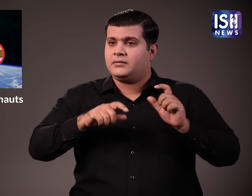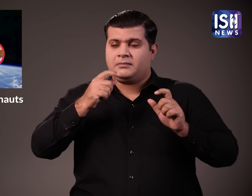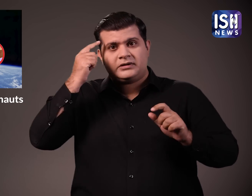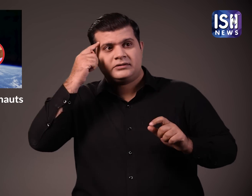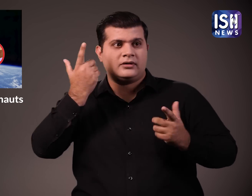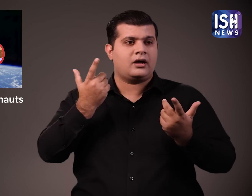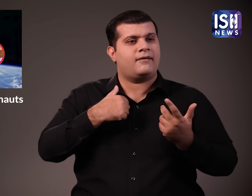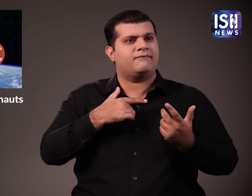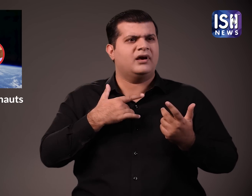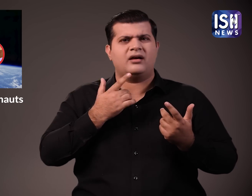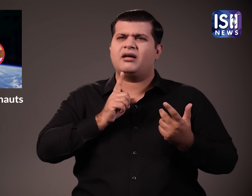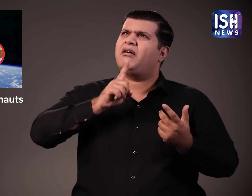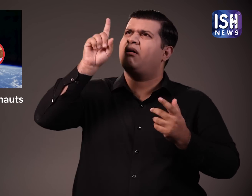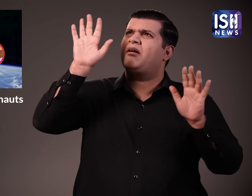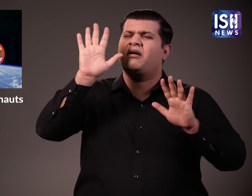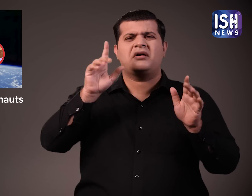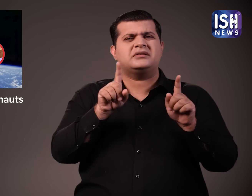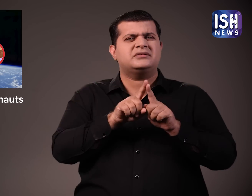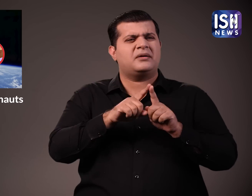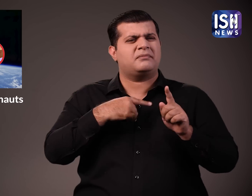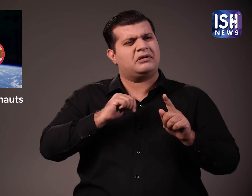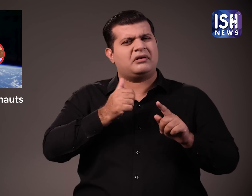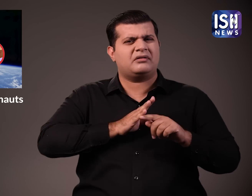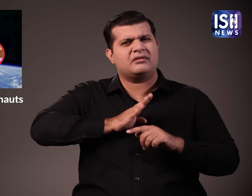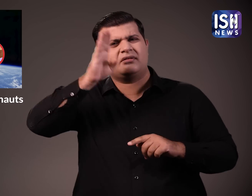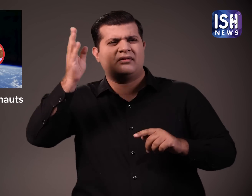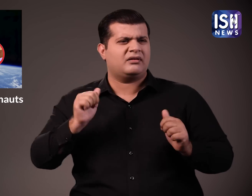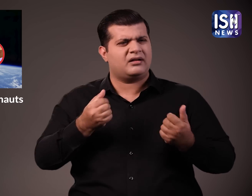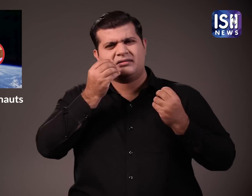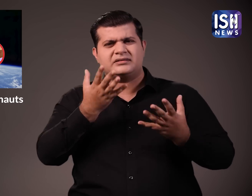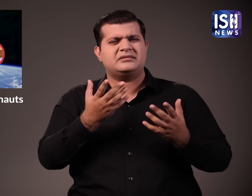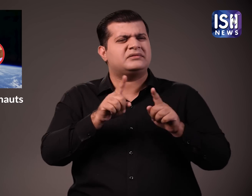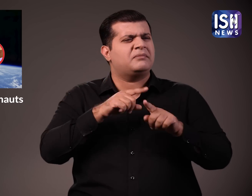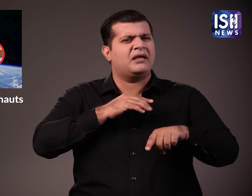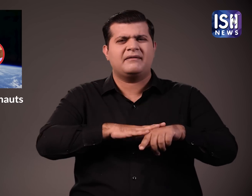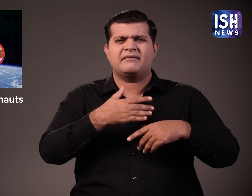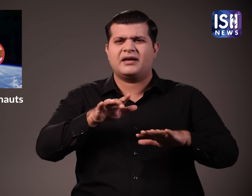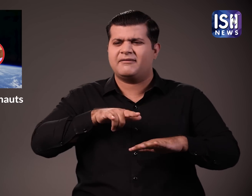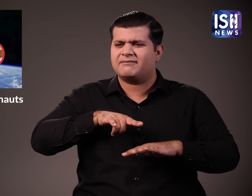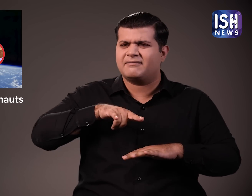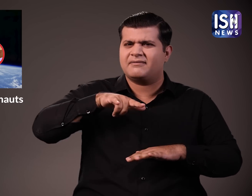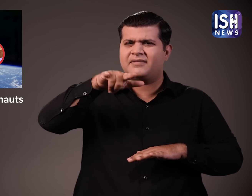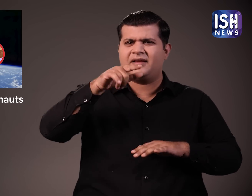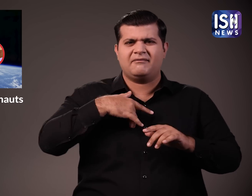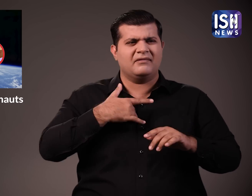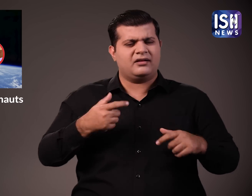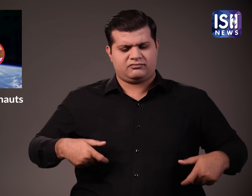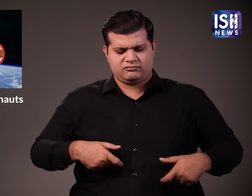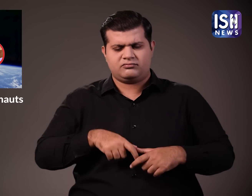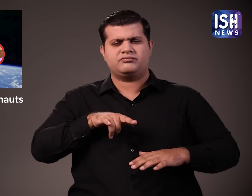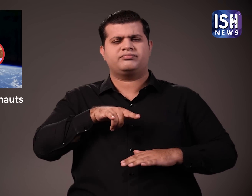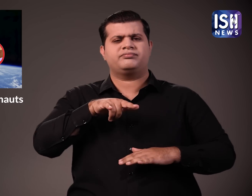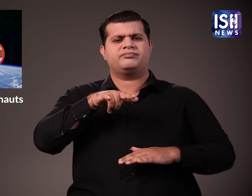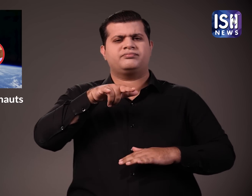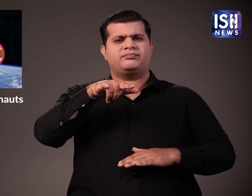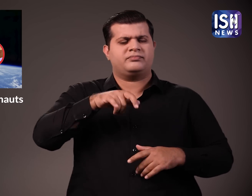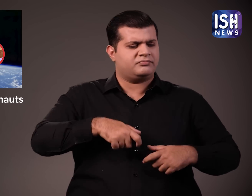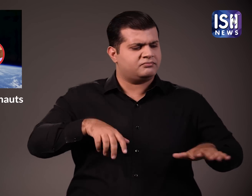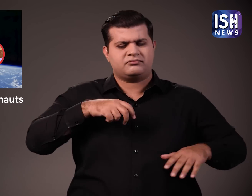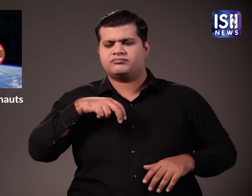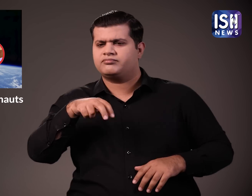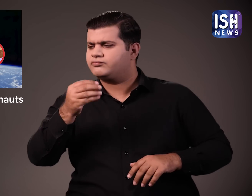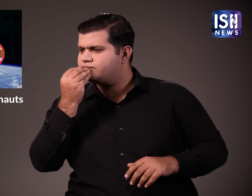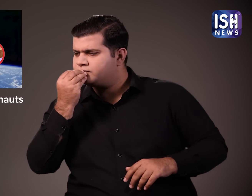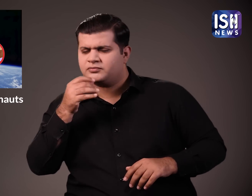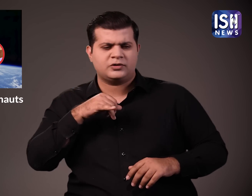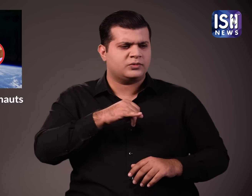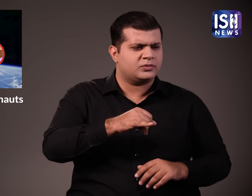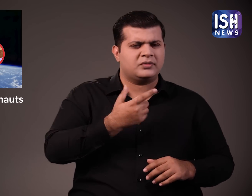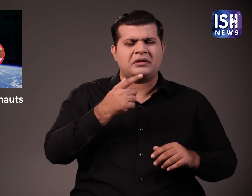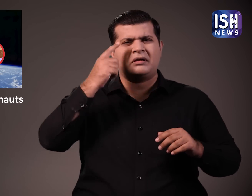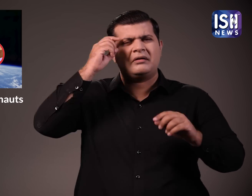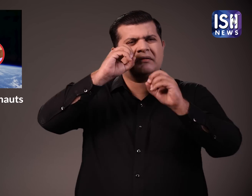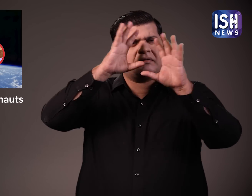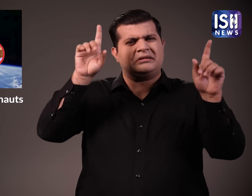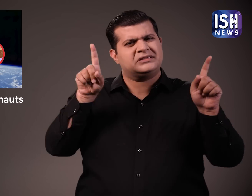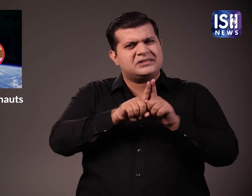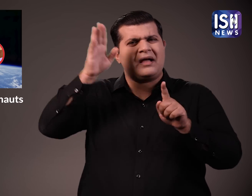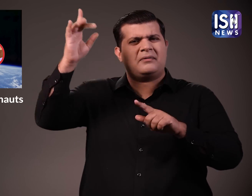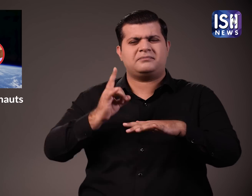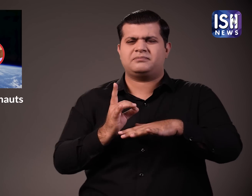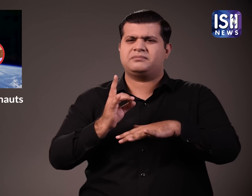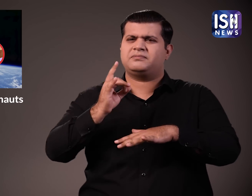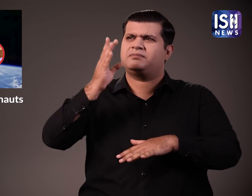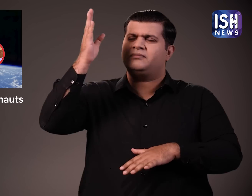Many people think, going in space is similar to travelling in a flight where you put on the seatbelt, there is a toilet and you are served food.